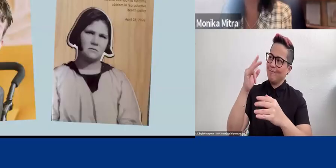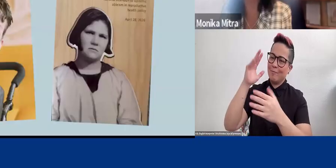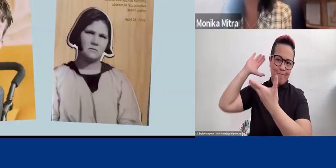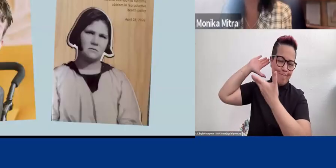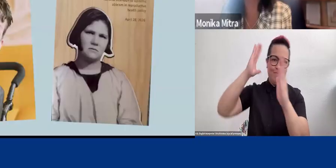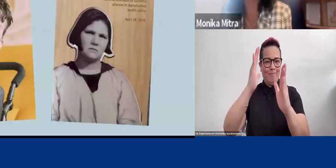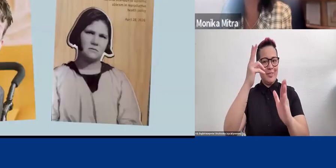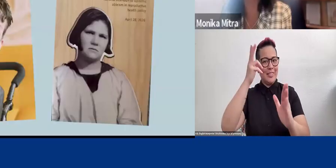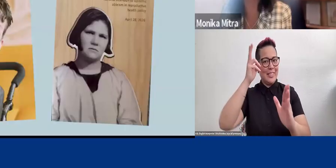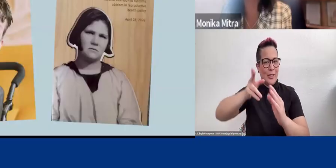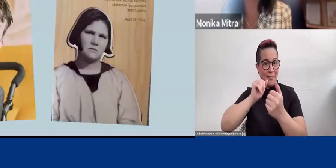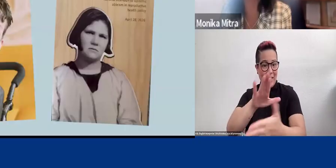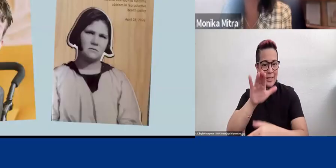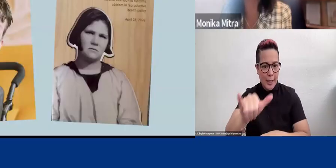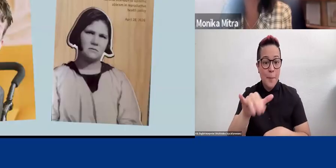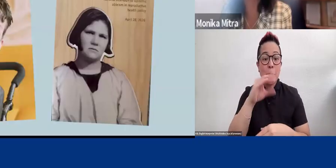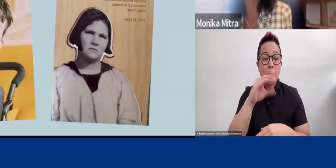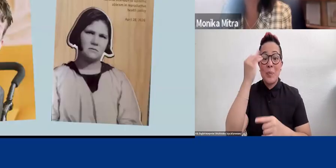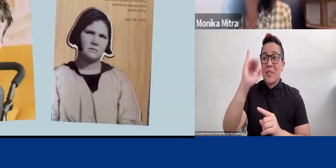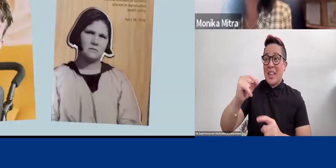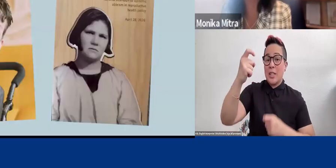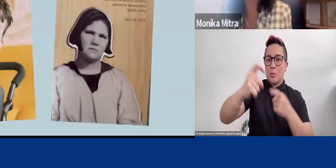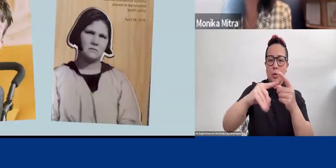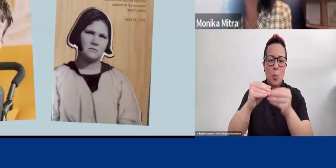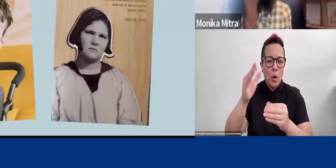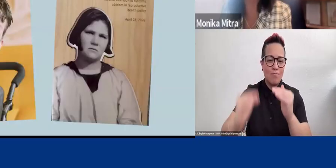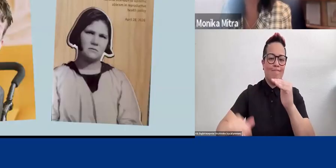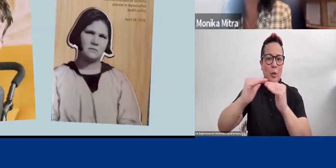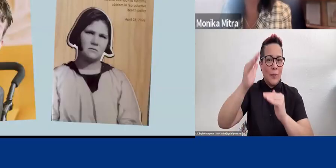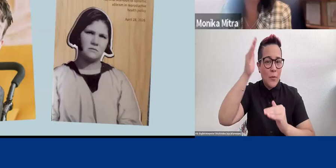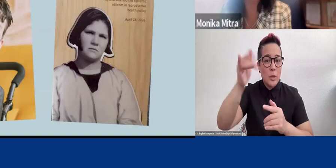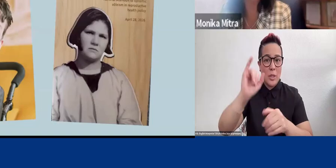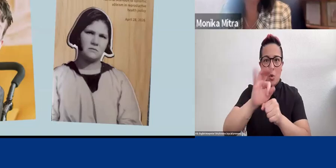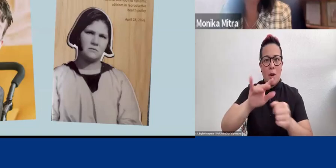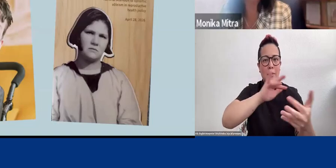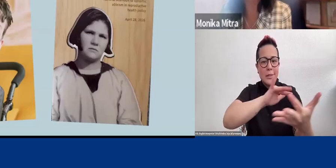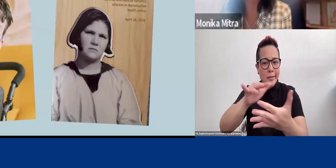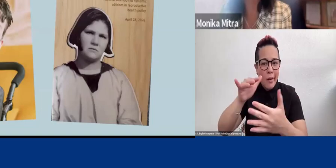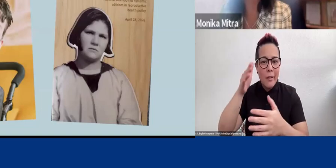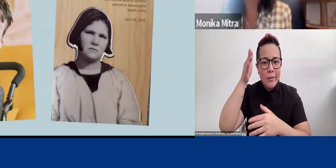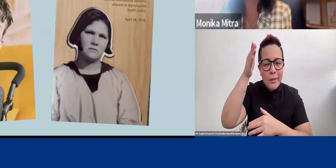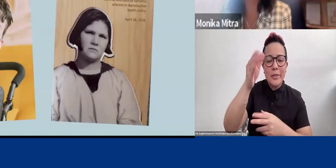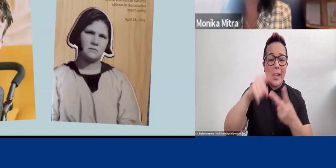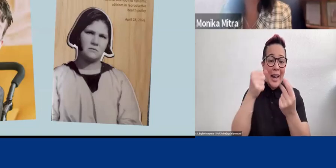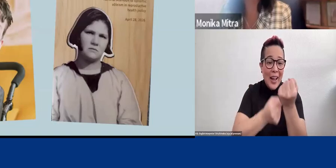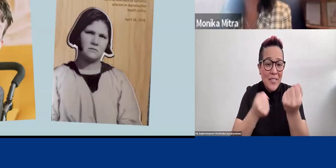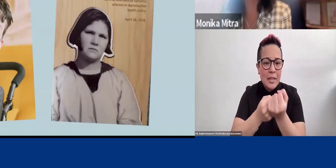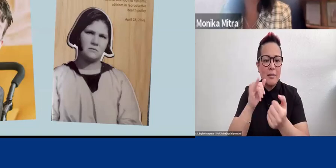that helped move this work forward, challenging persistent misconceptions and advancing a more expansive